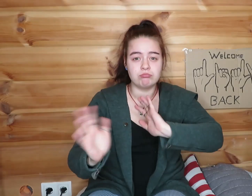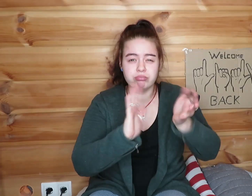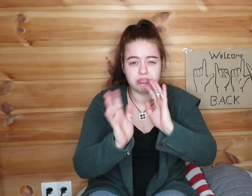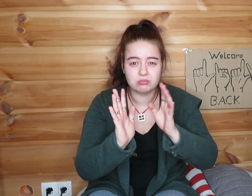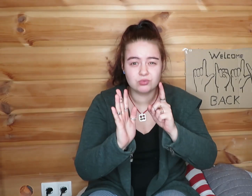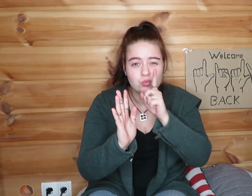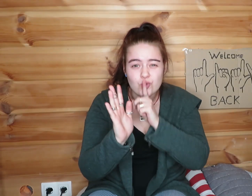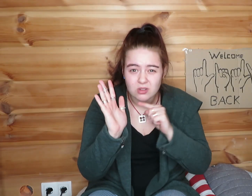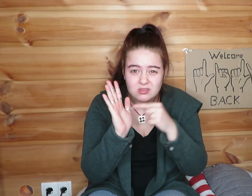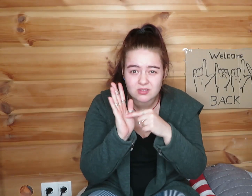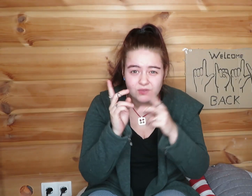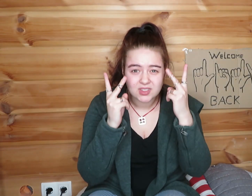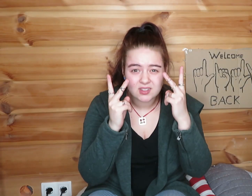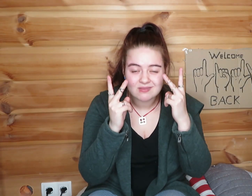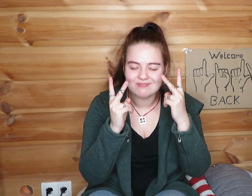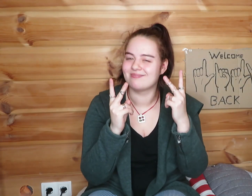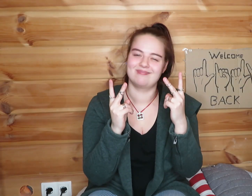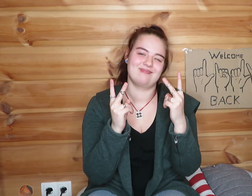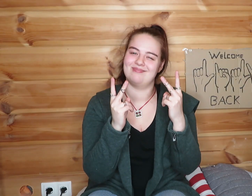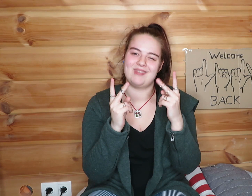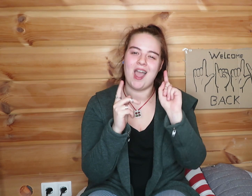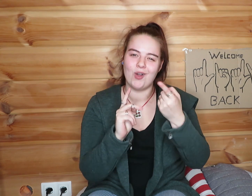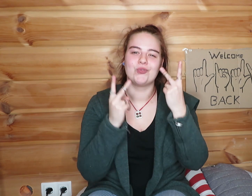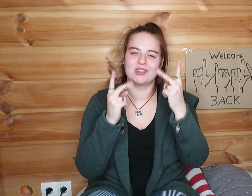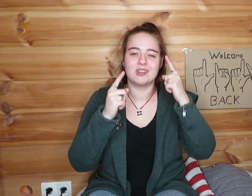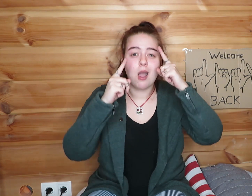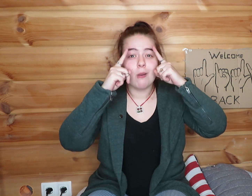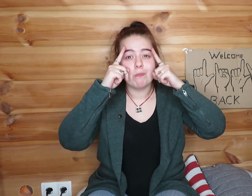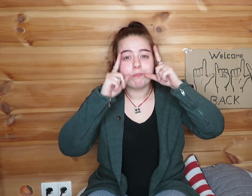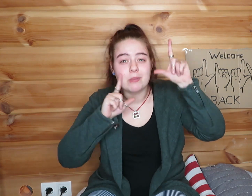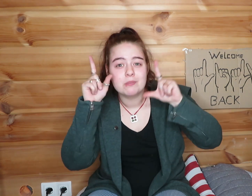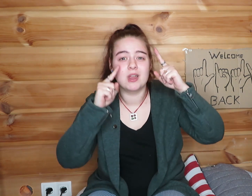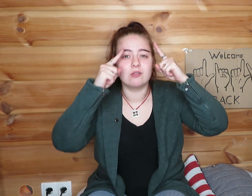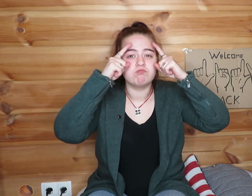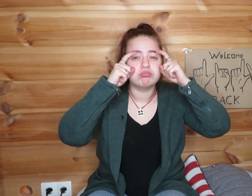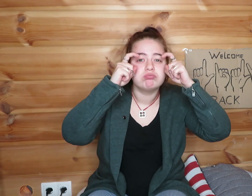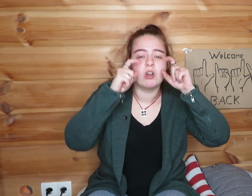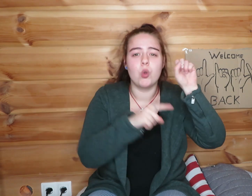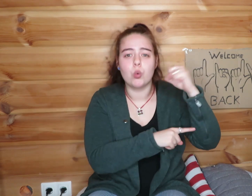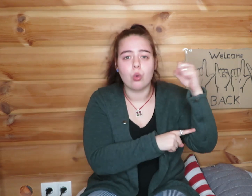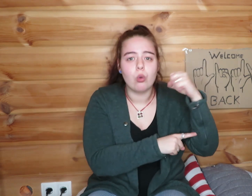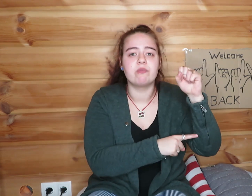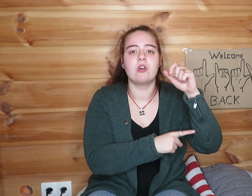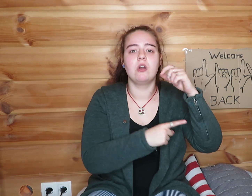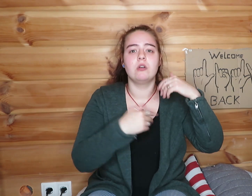Sign language uses more than just hand gestures. Very important are also your facial expressions,movement of your eye brows and head,